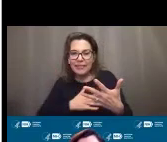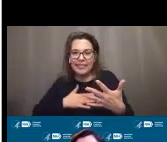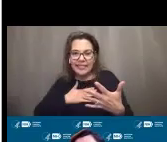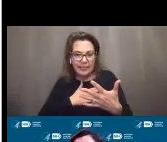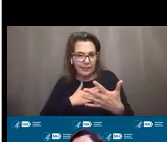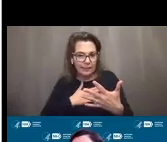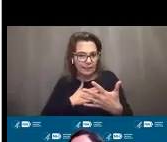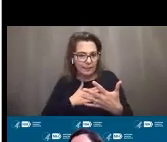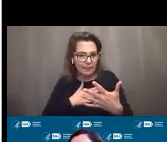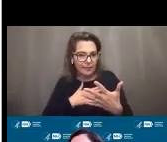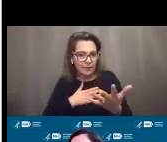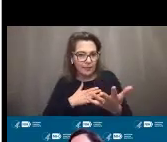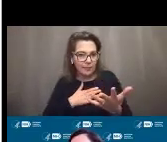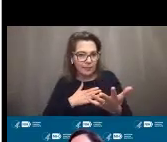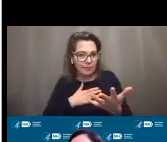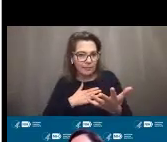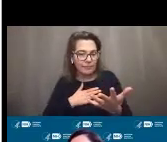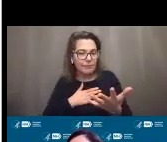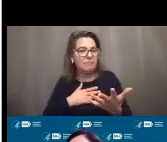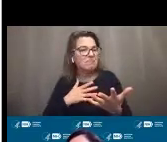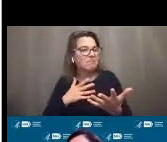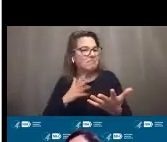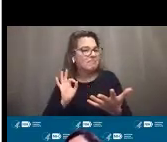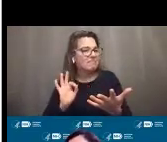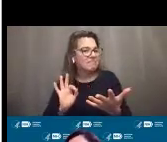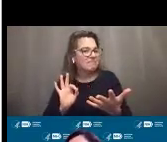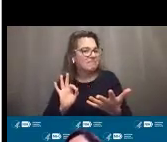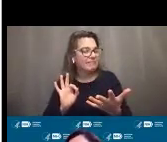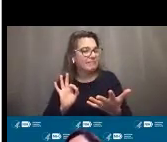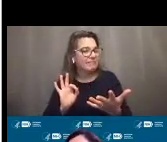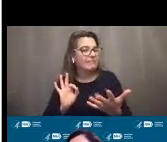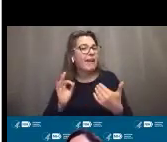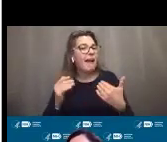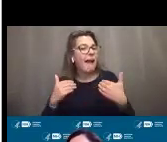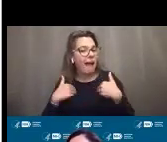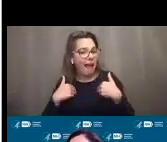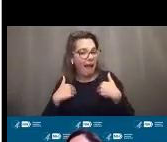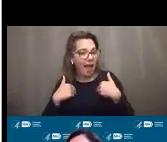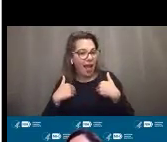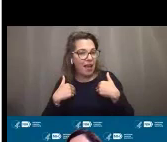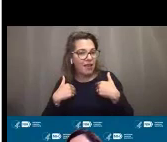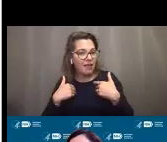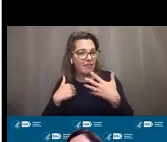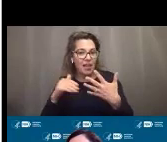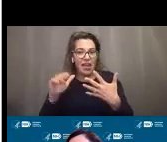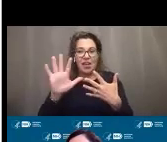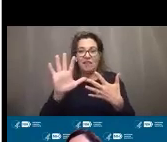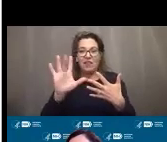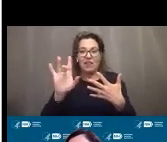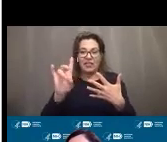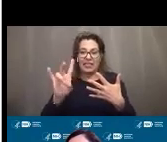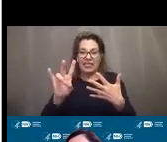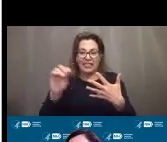At the NIH, we consider that if you received your first substantial award from the NIH,